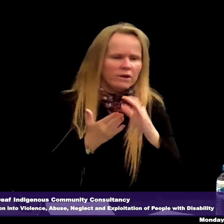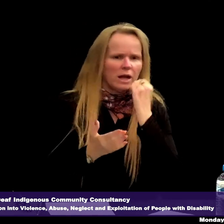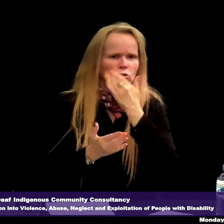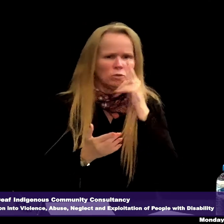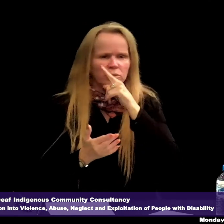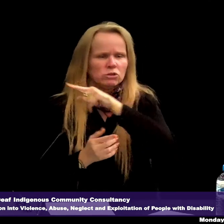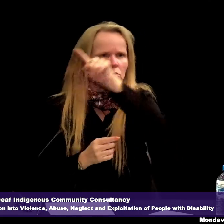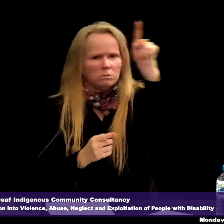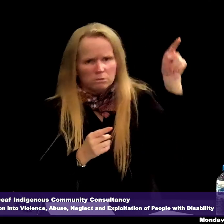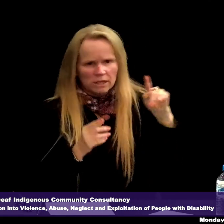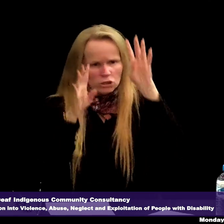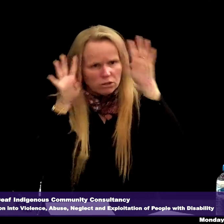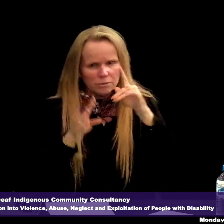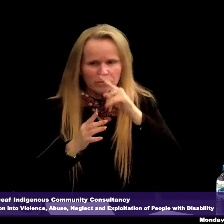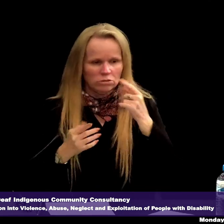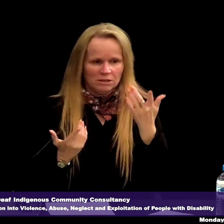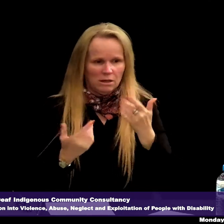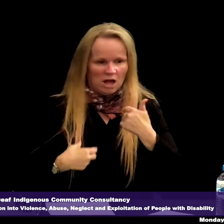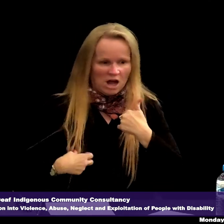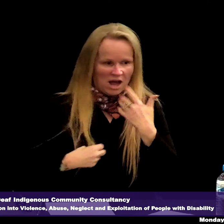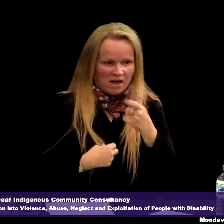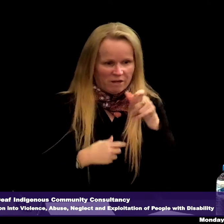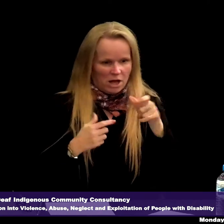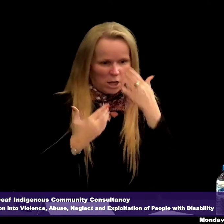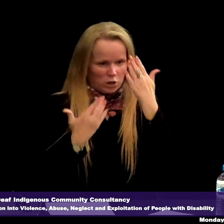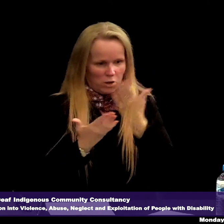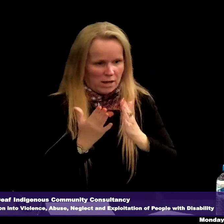other Deaf and hard of hearing Aboriginal people and Torres Strait Islanders as well